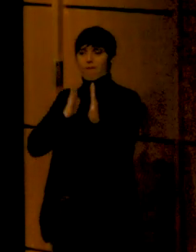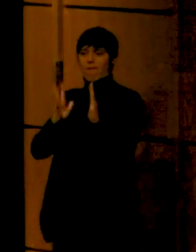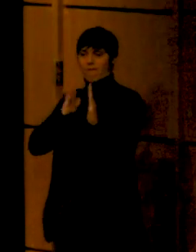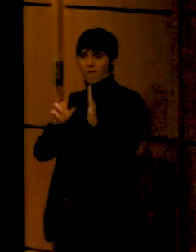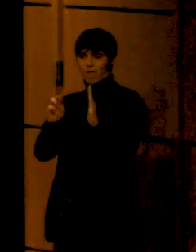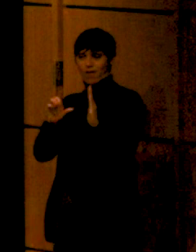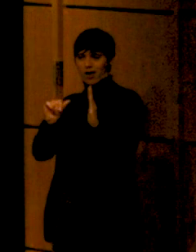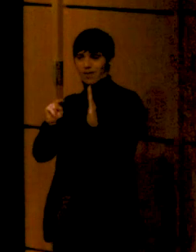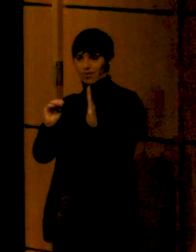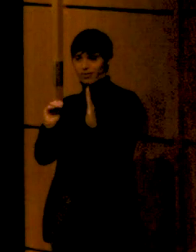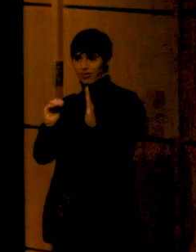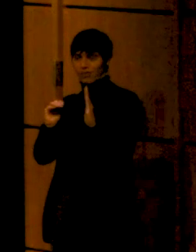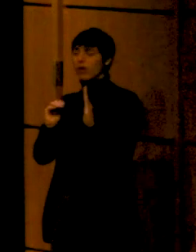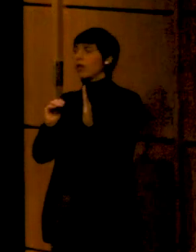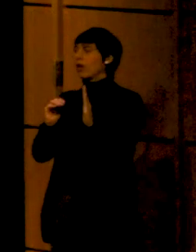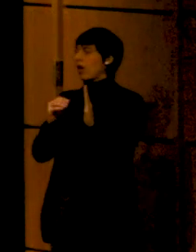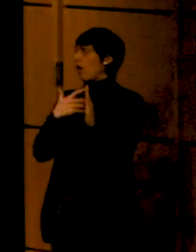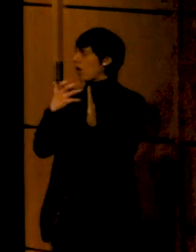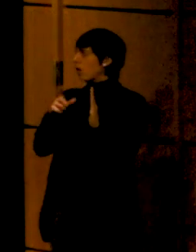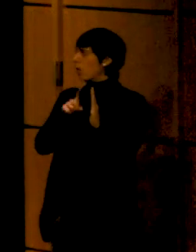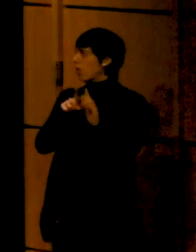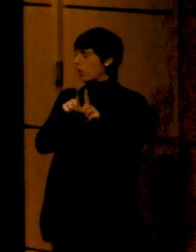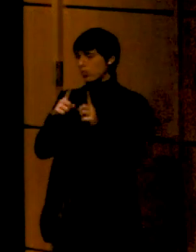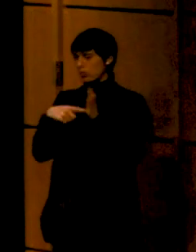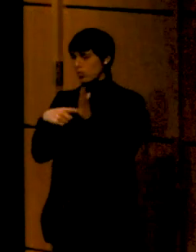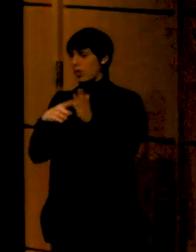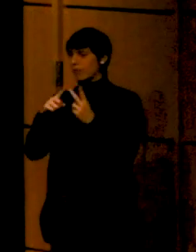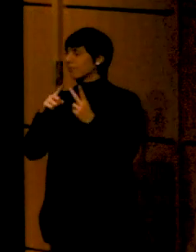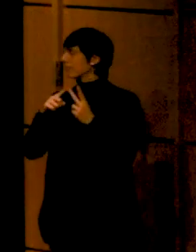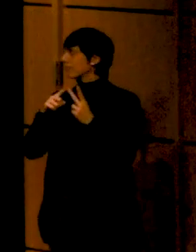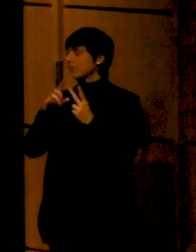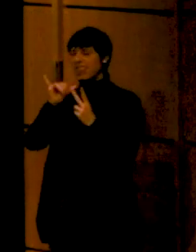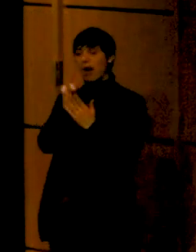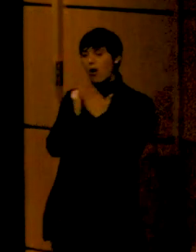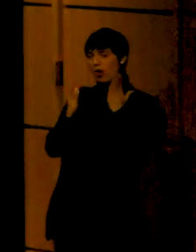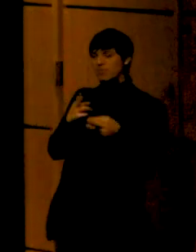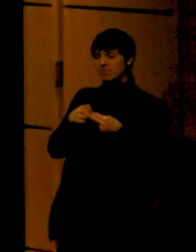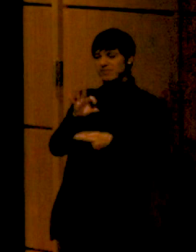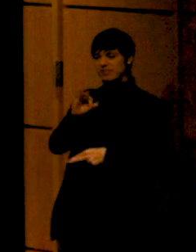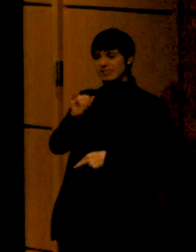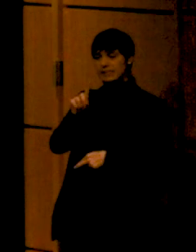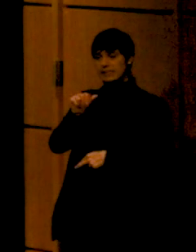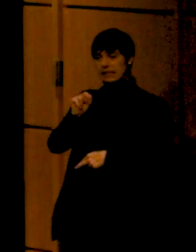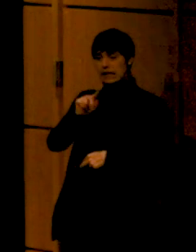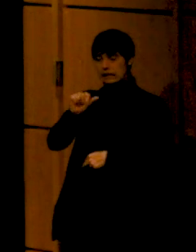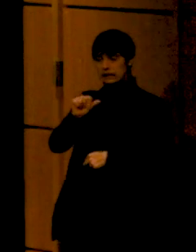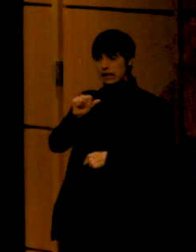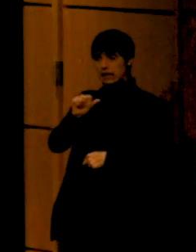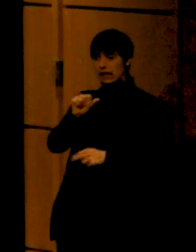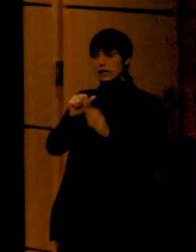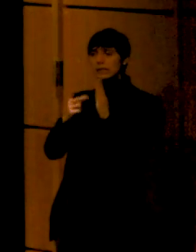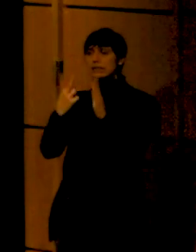And I also want to point out here, that Fidanza captures the phenomenon of the volcano ejecting